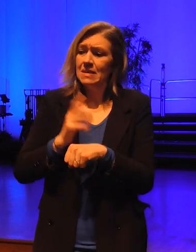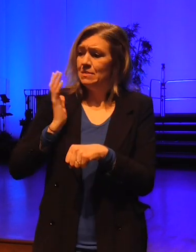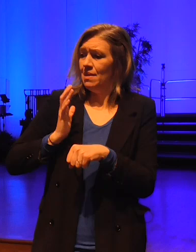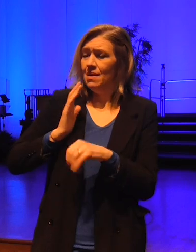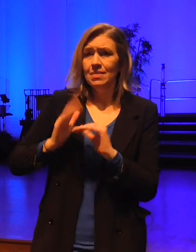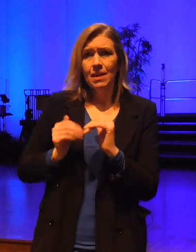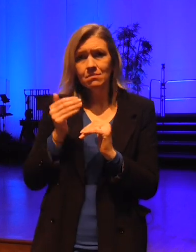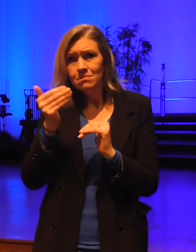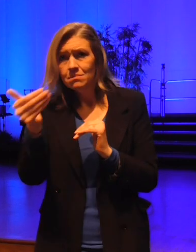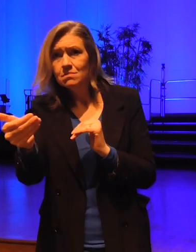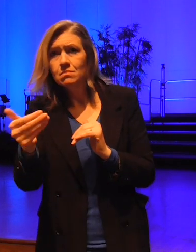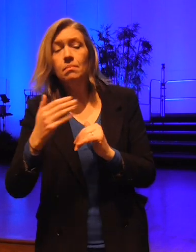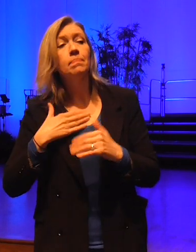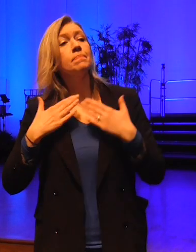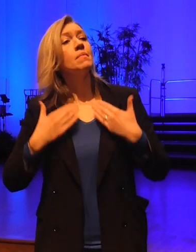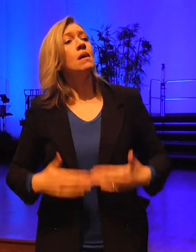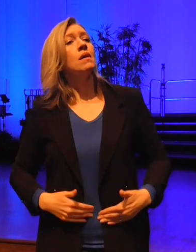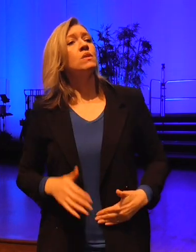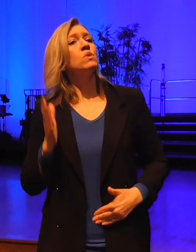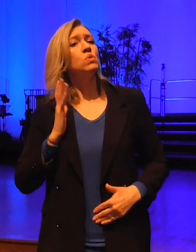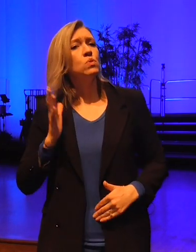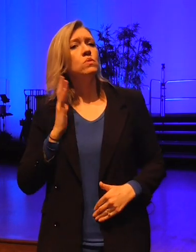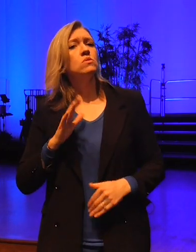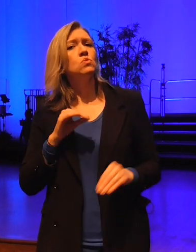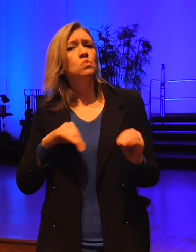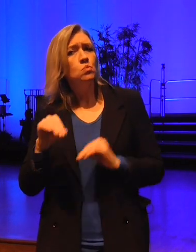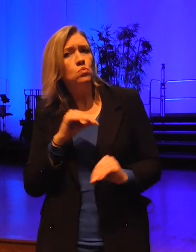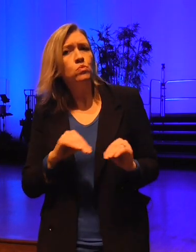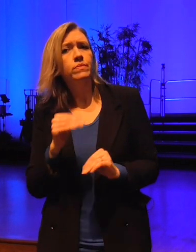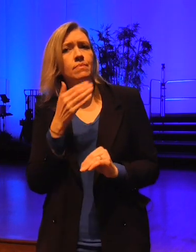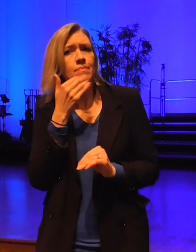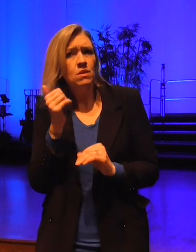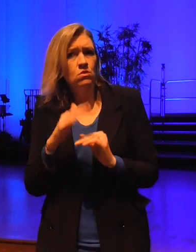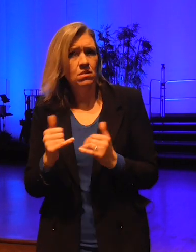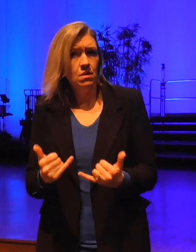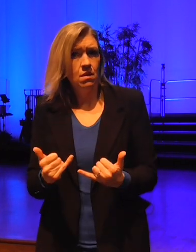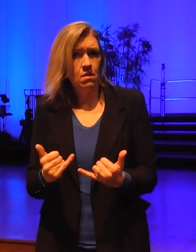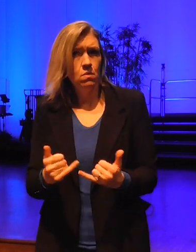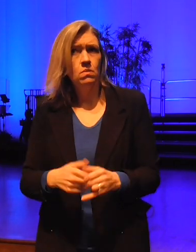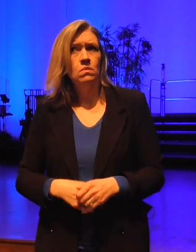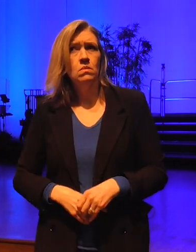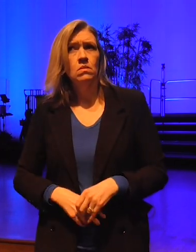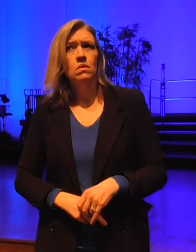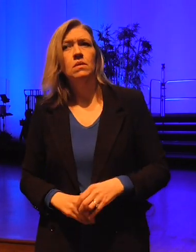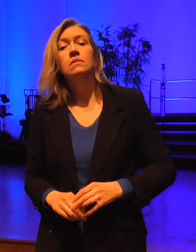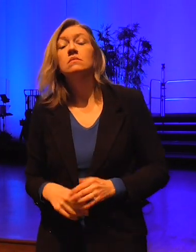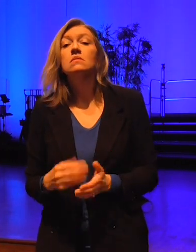what I wanted to do a little bit better than it does now there are those loved ones who I care